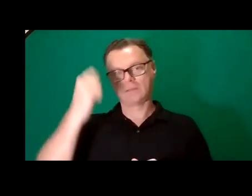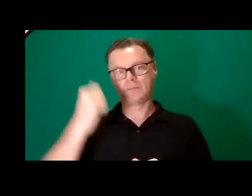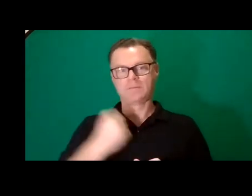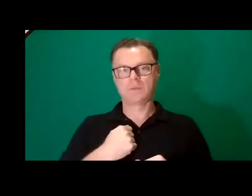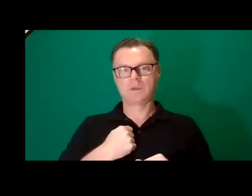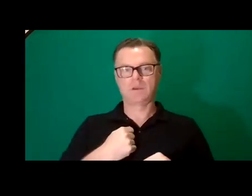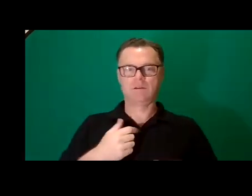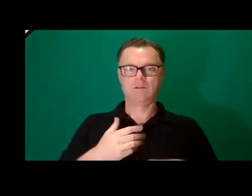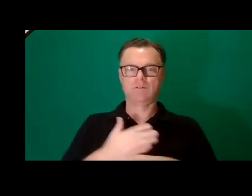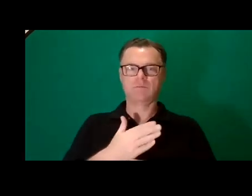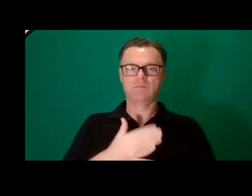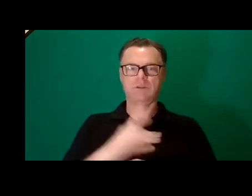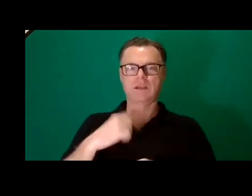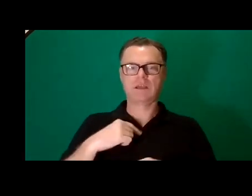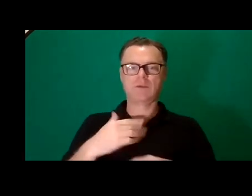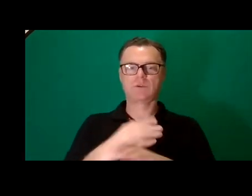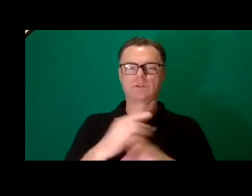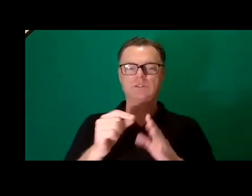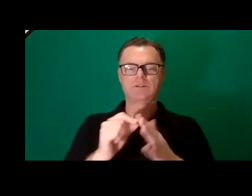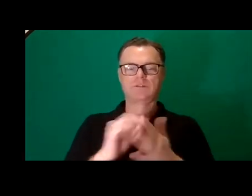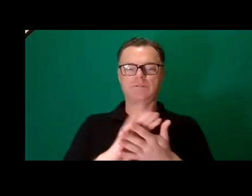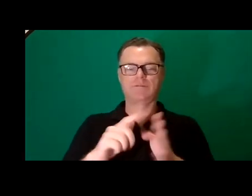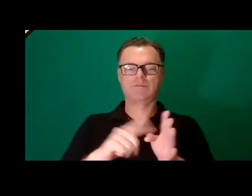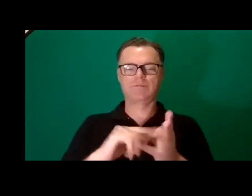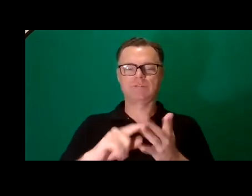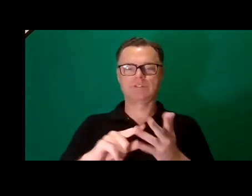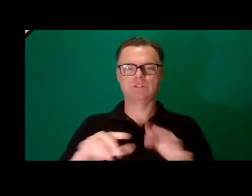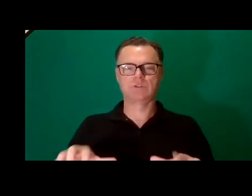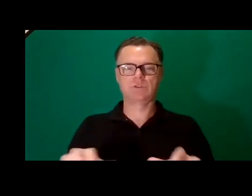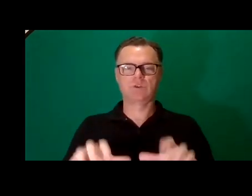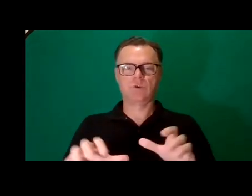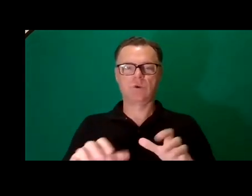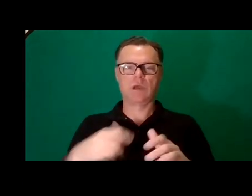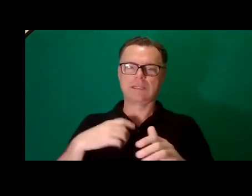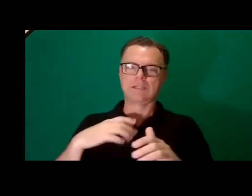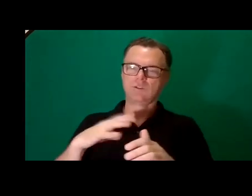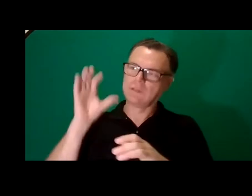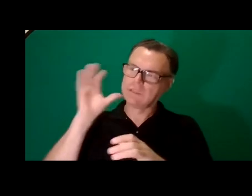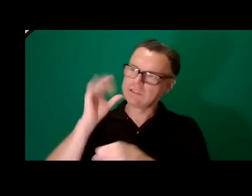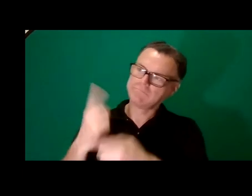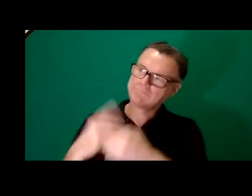the moment as a physiotherapist does involve so much listening and communication, so I'm